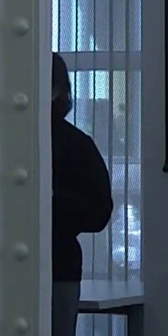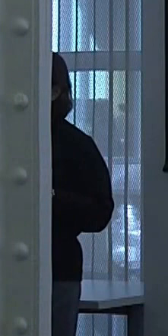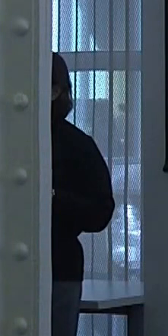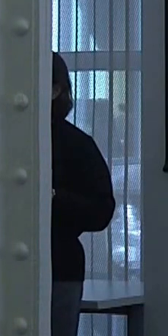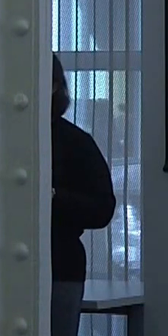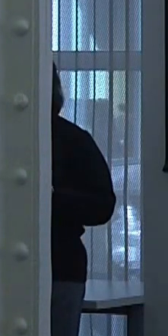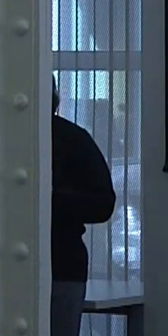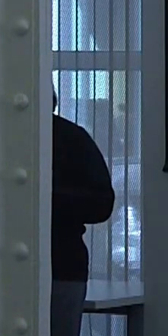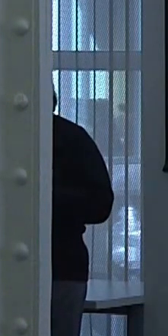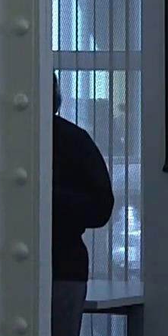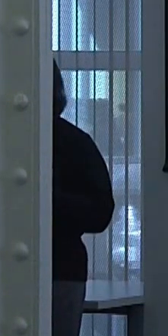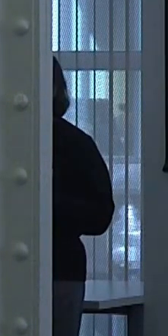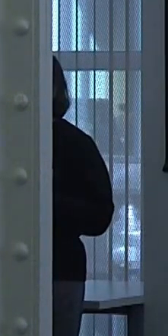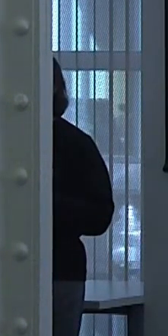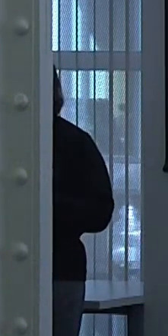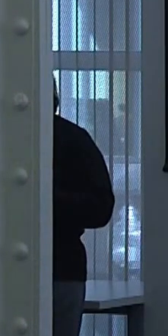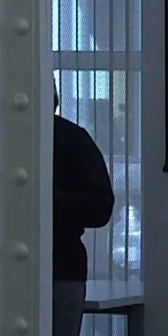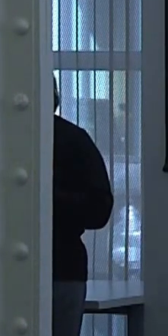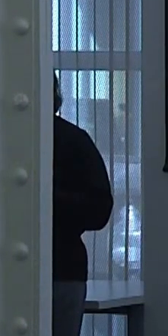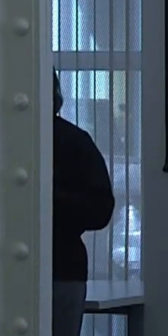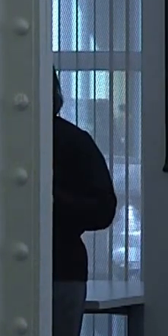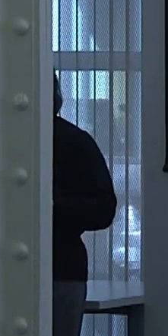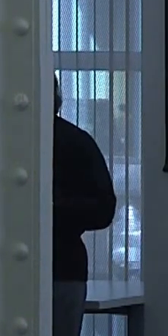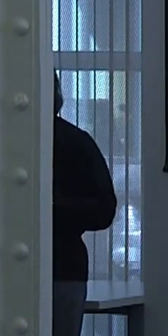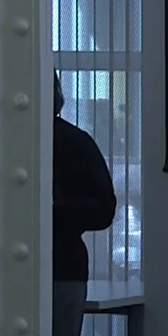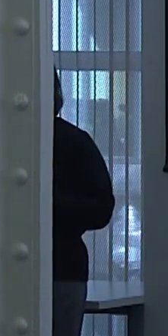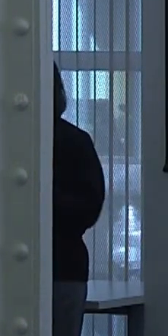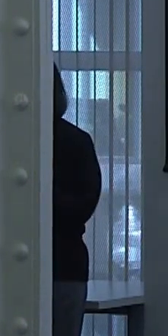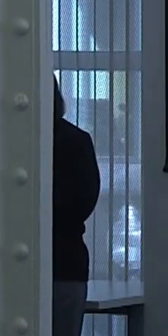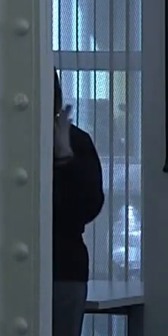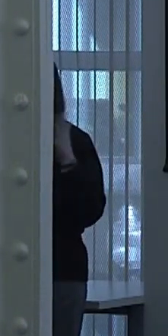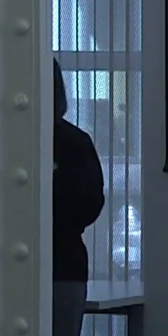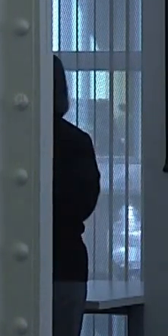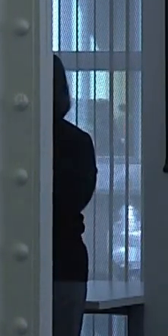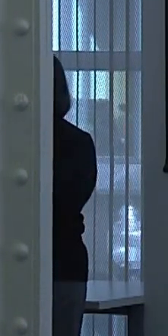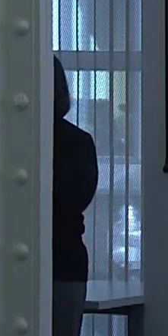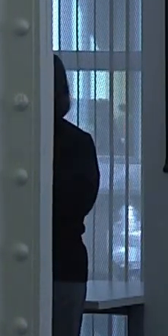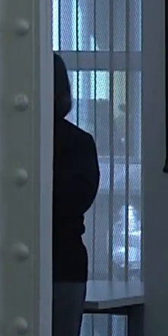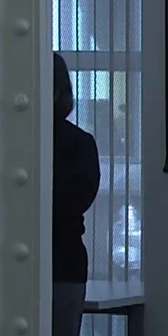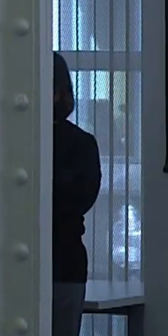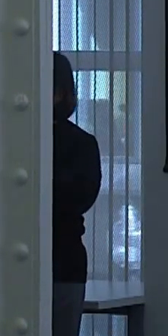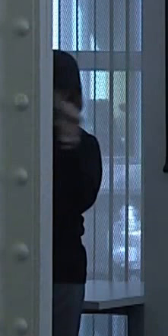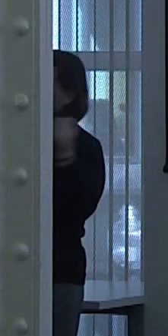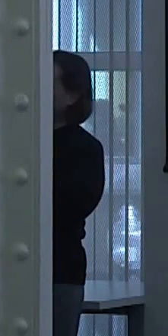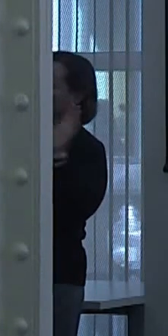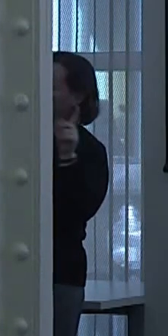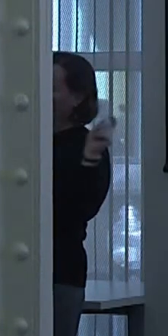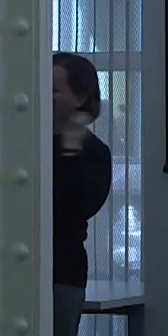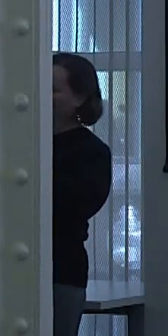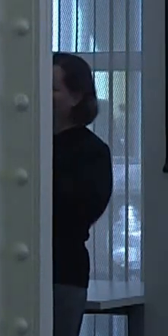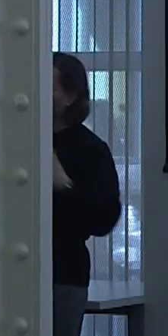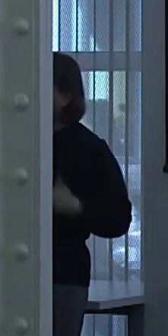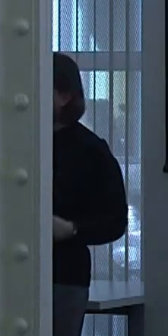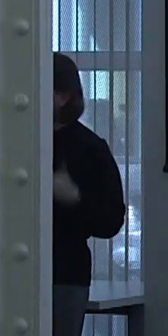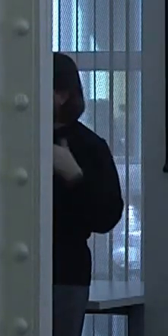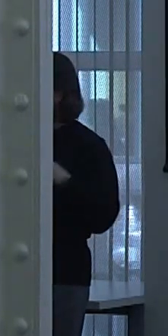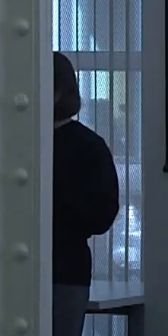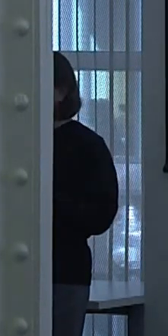ass demands structural change", and so, for me, I brought my analysis of, not was before identity,